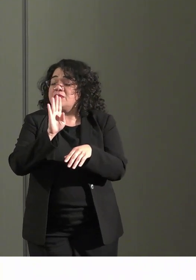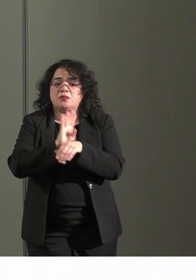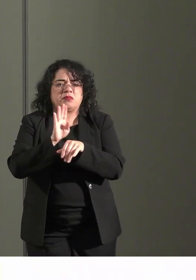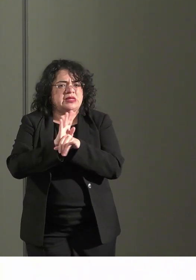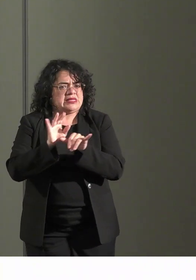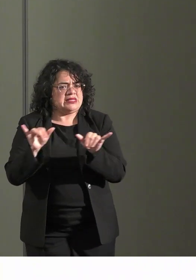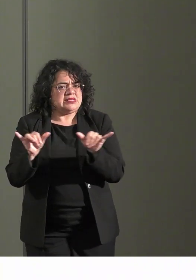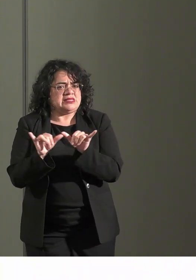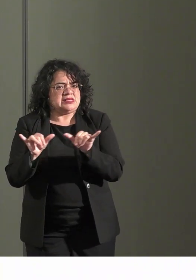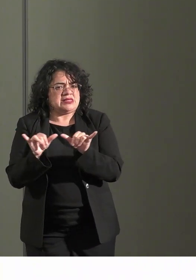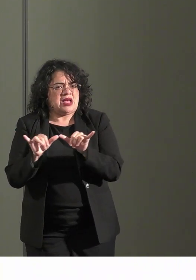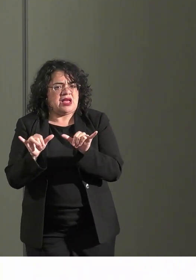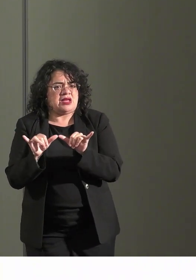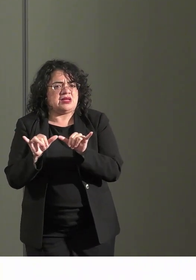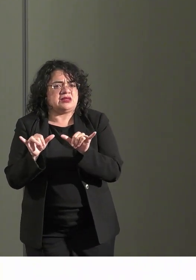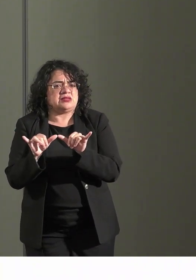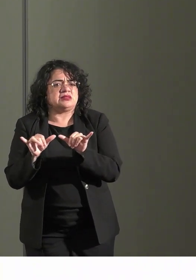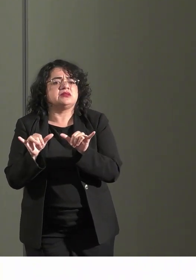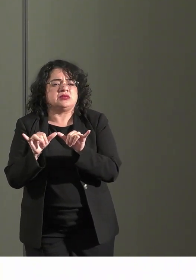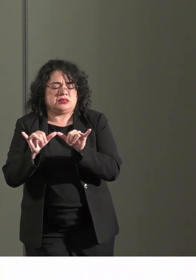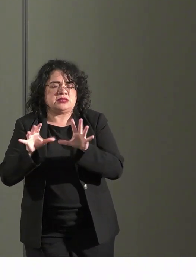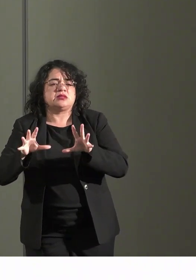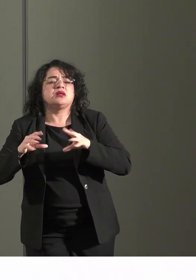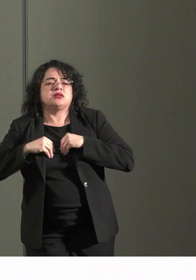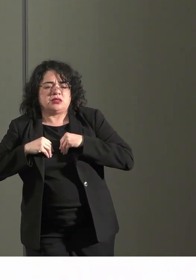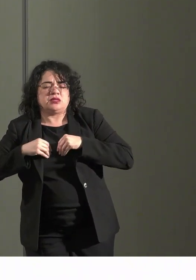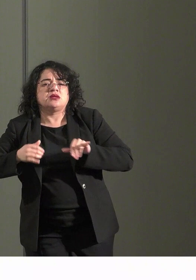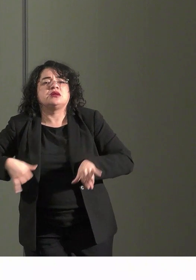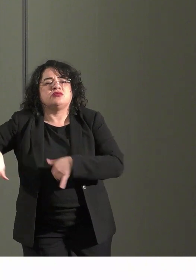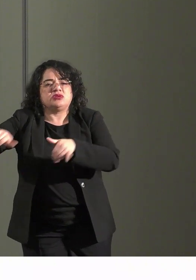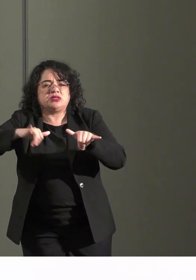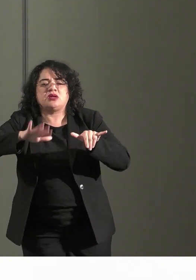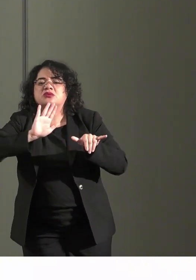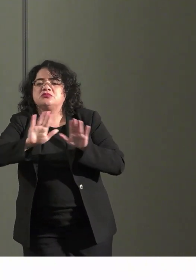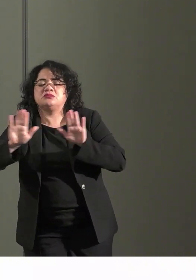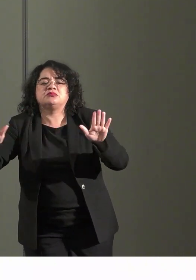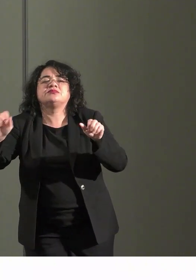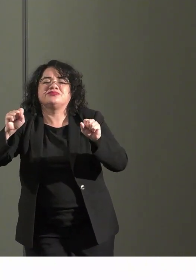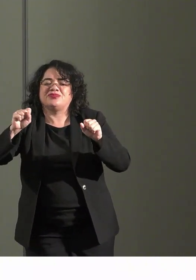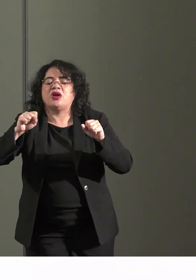like random like you mentioned in Europe. >> PHILIP: It is under the accessibility